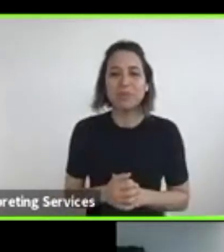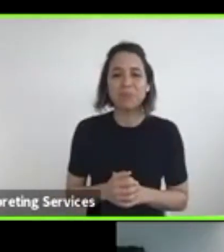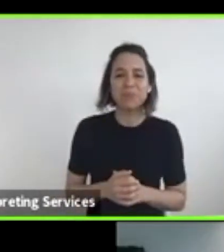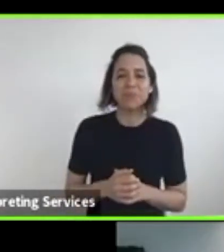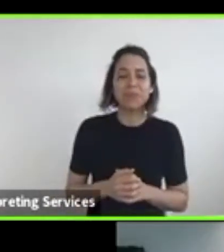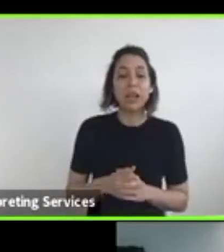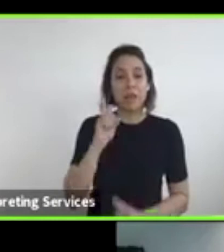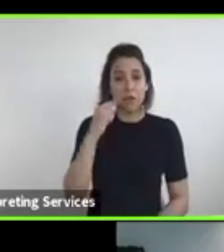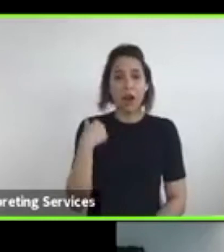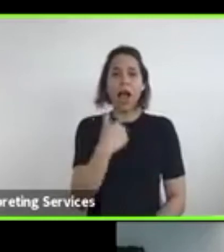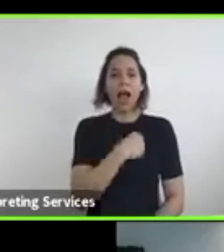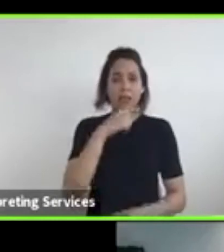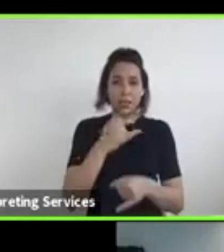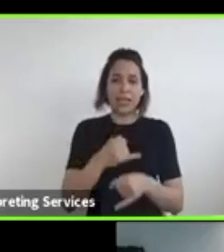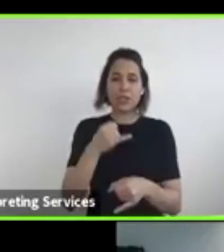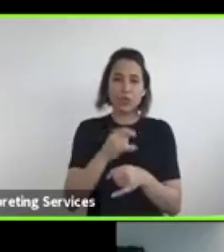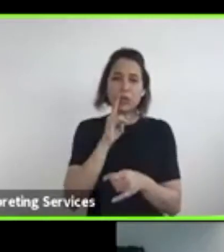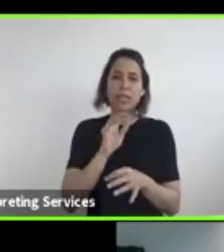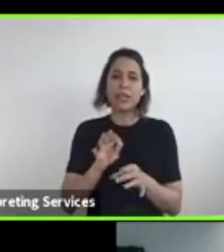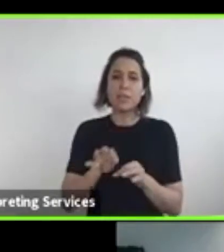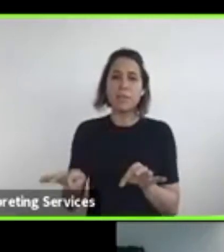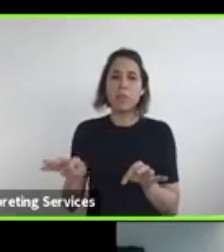AS AN INSTITUTION, IT'S IMPORTANT THAT THAT, STATEMENT IS